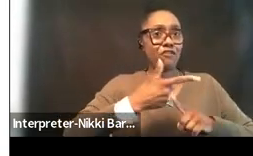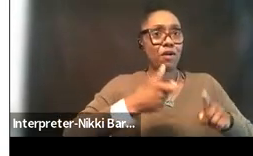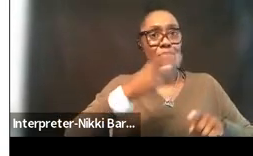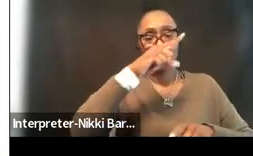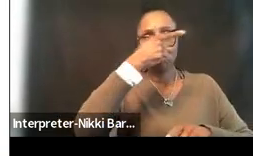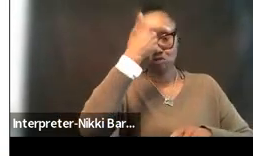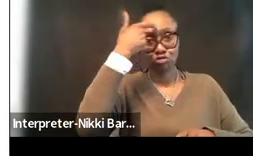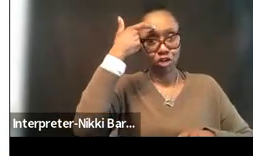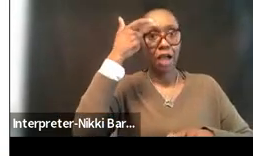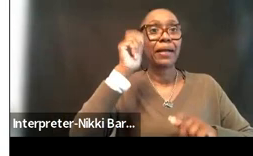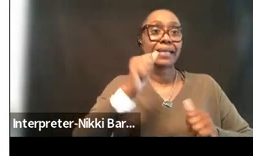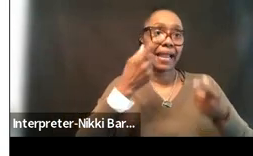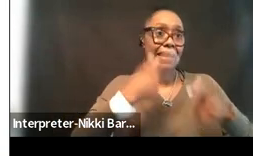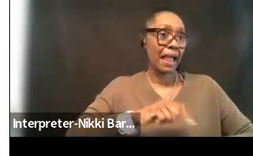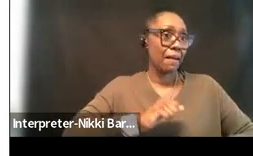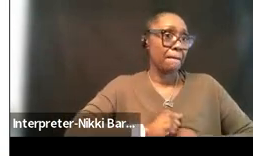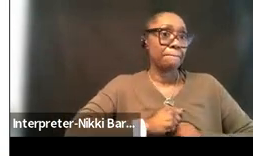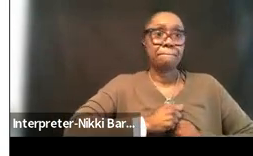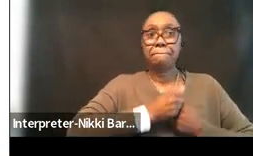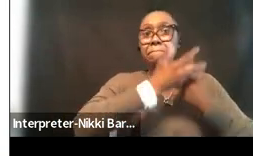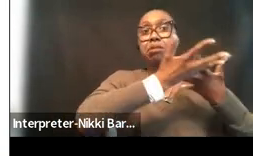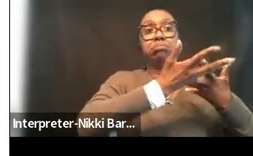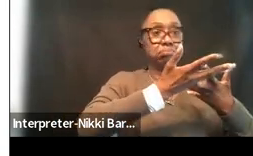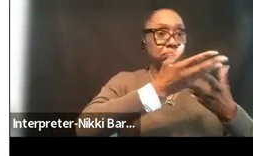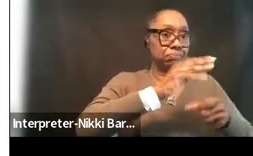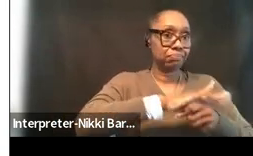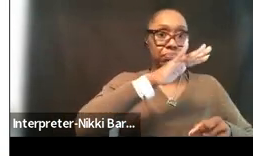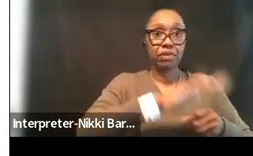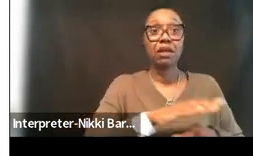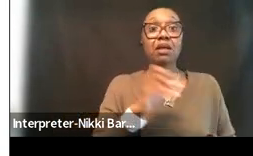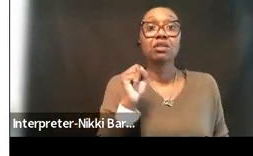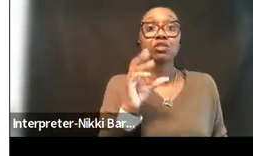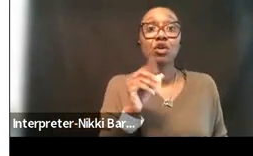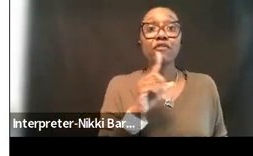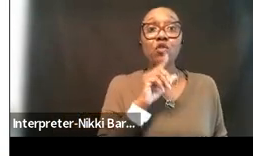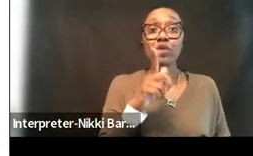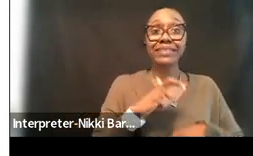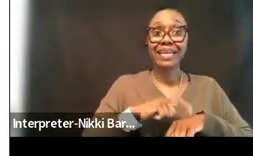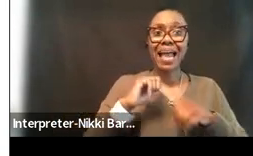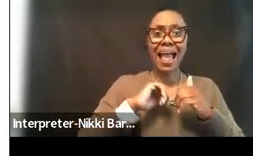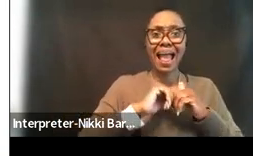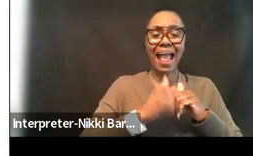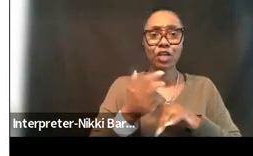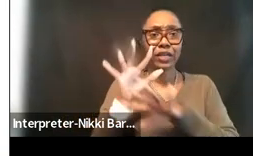Because not learned and quote unquote real time, how to cope adaptively through the emotions and they are surfacing more explosively, most likely than maladaptive coping would be utilized.